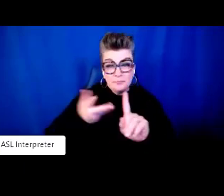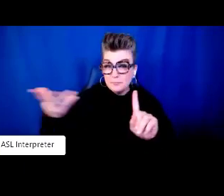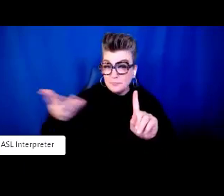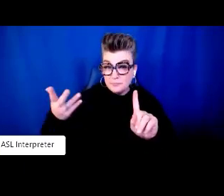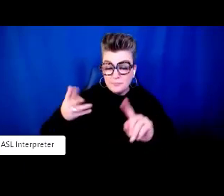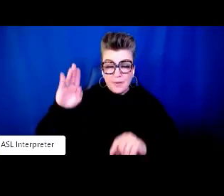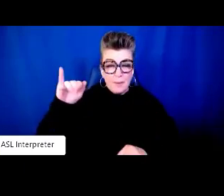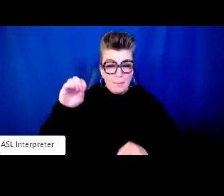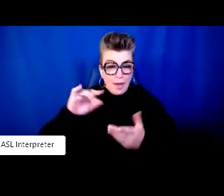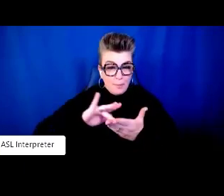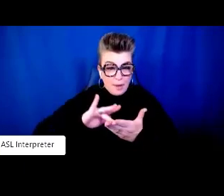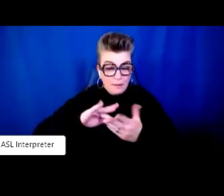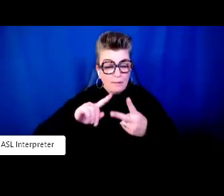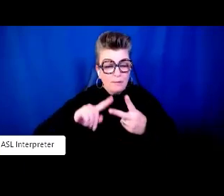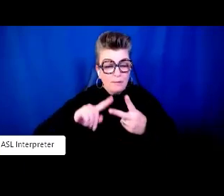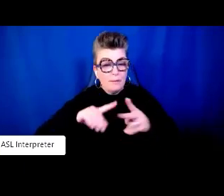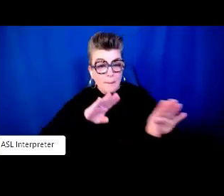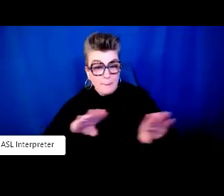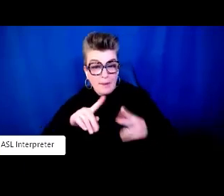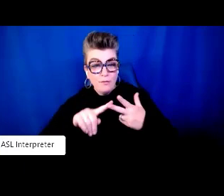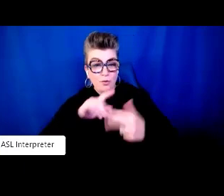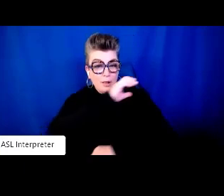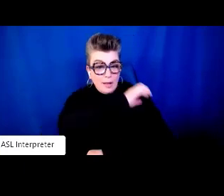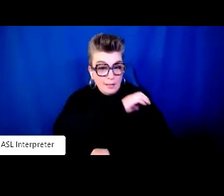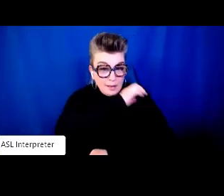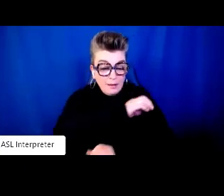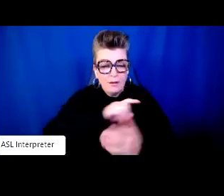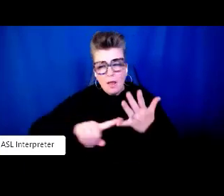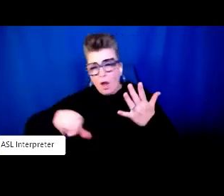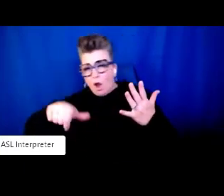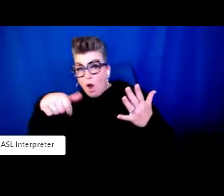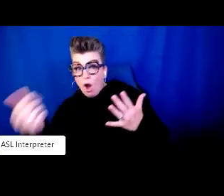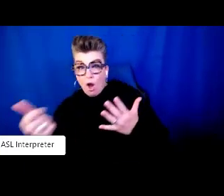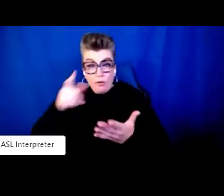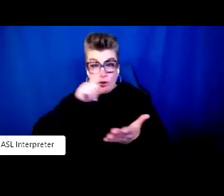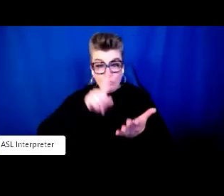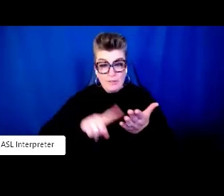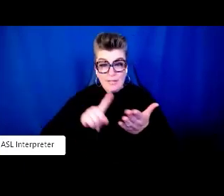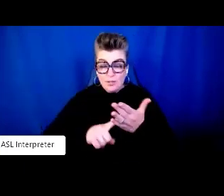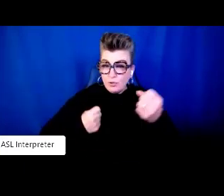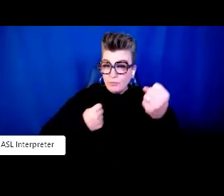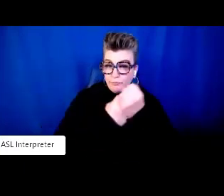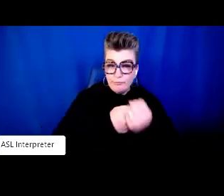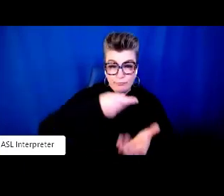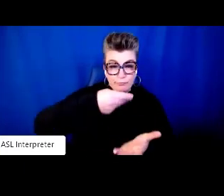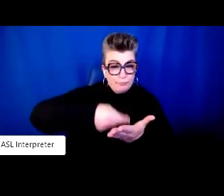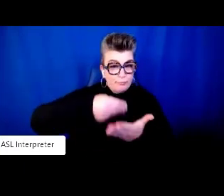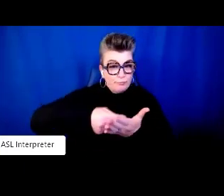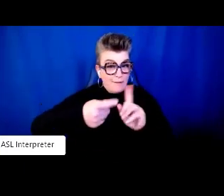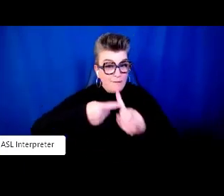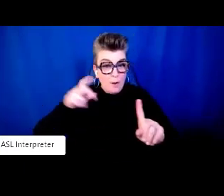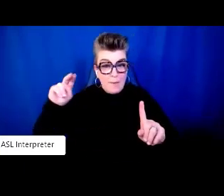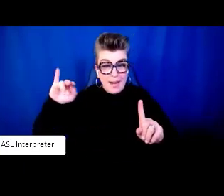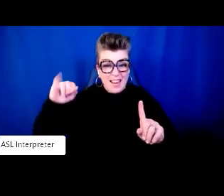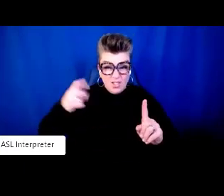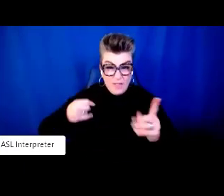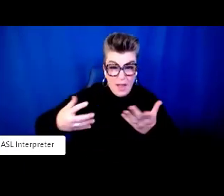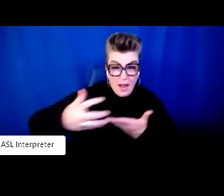or other research funded wholly or in part by NIH that collects or uses identifiable sensitive information.